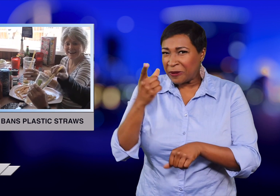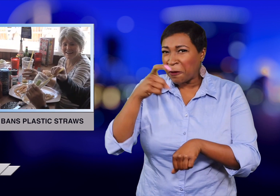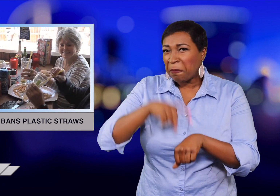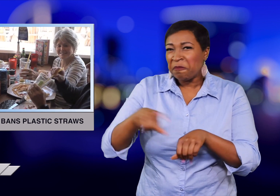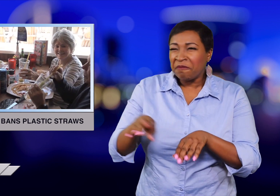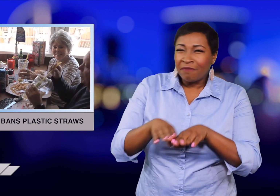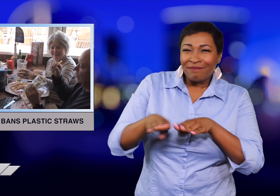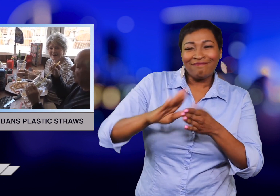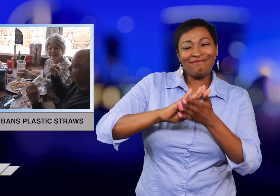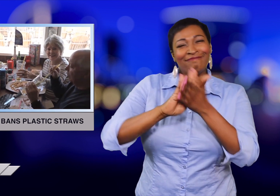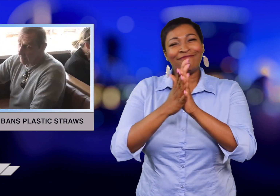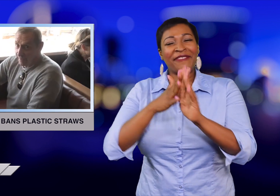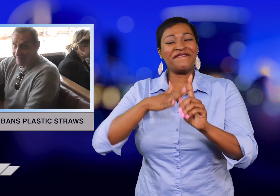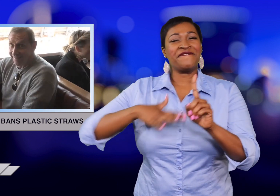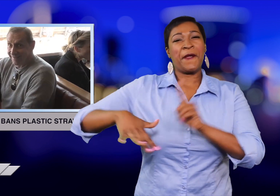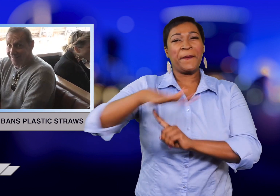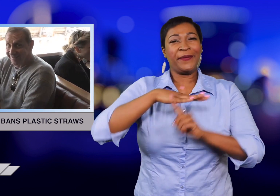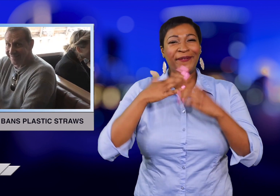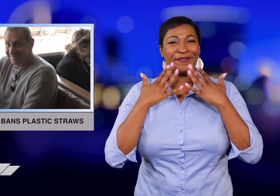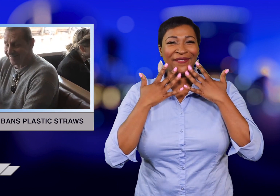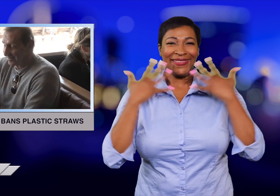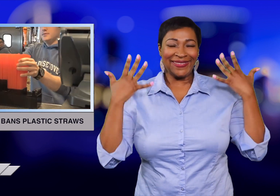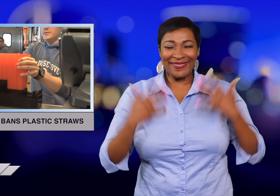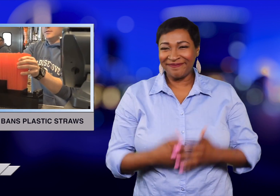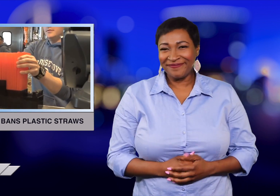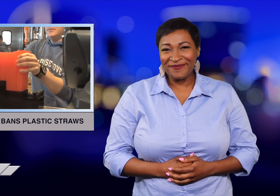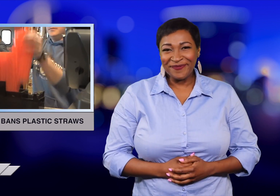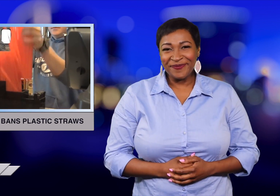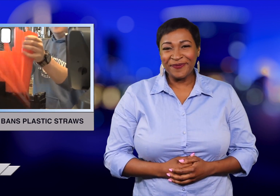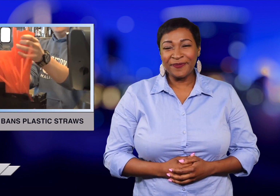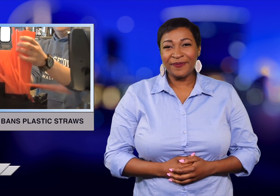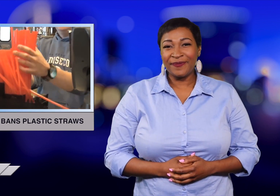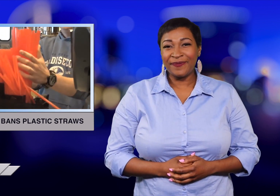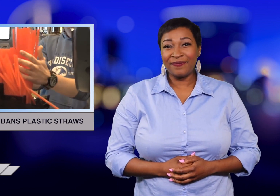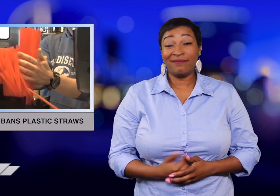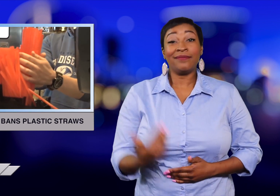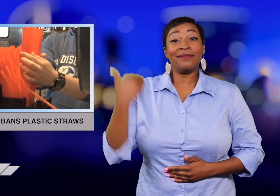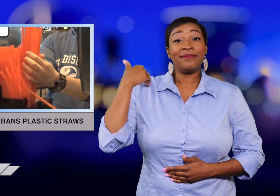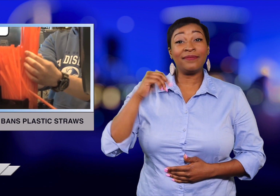But this isn't the first time the company has taken steps to become environmentally friendly.